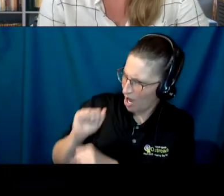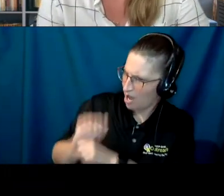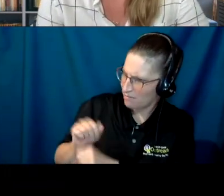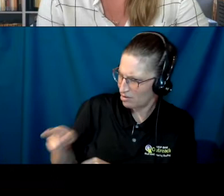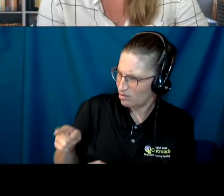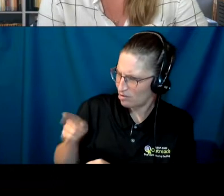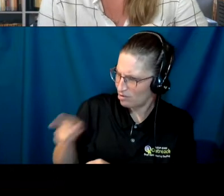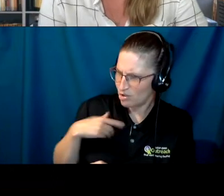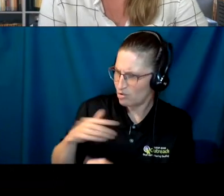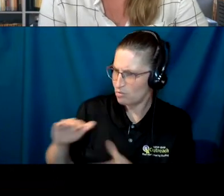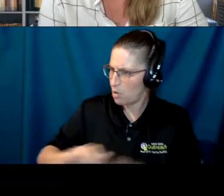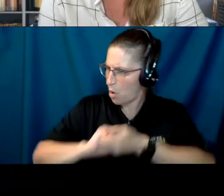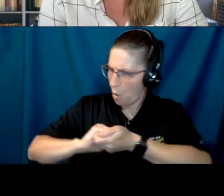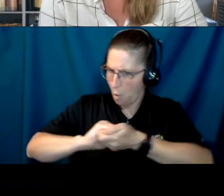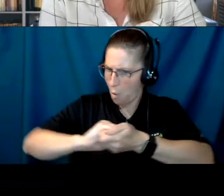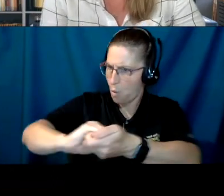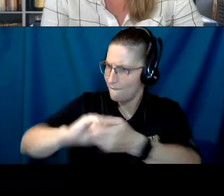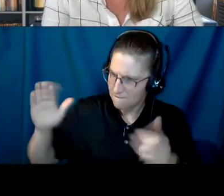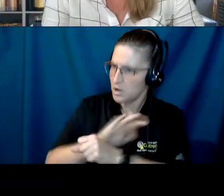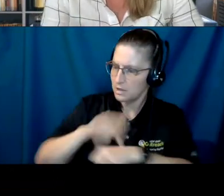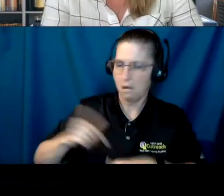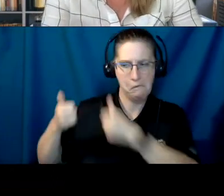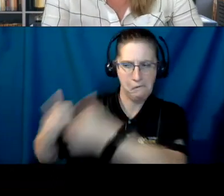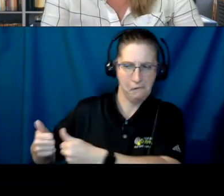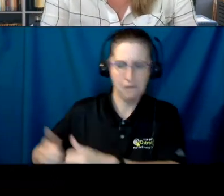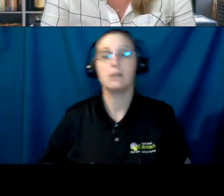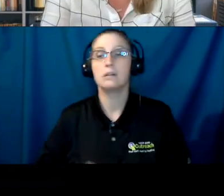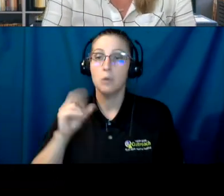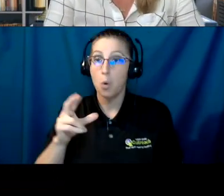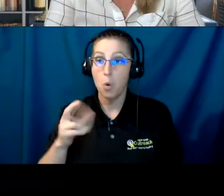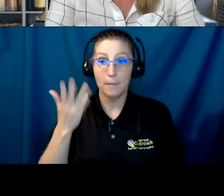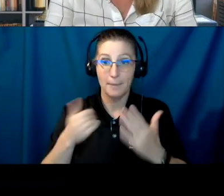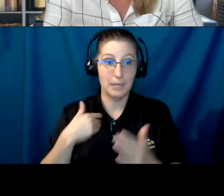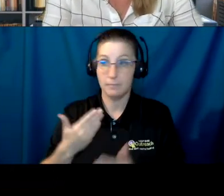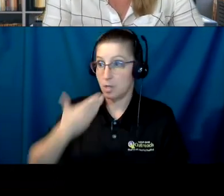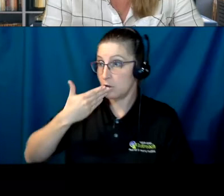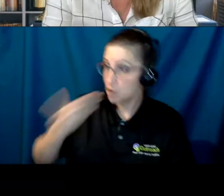like, holding their hand the whole time or good job on, like, showing like that you need